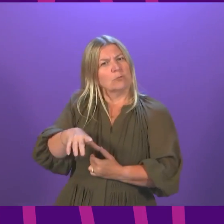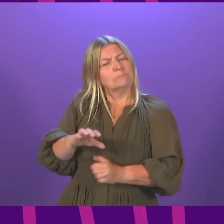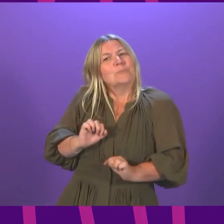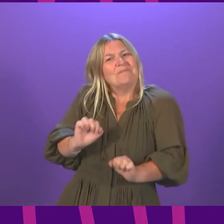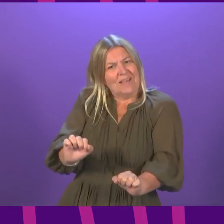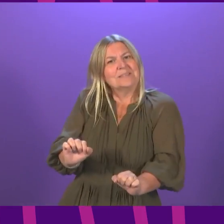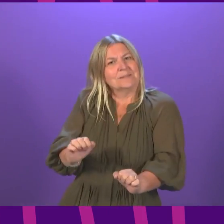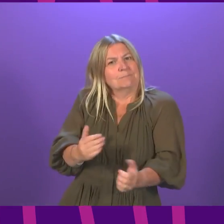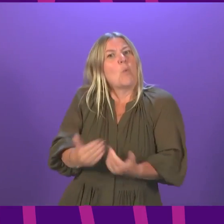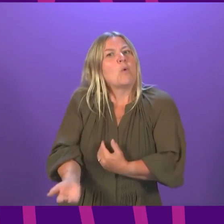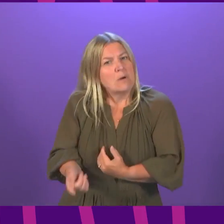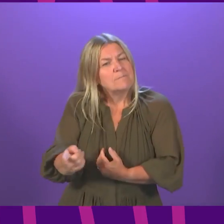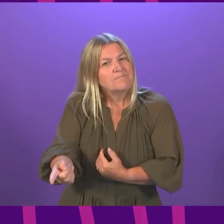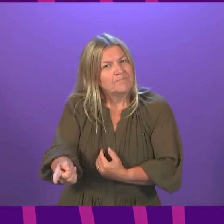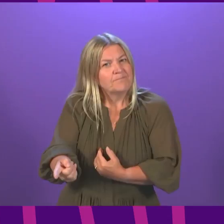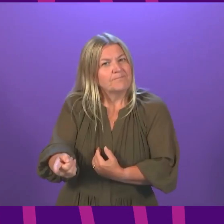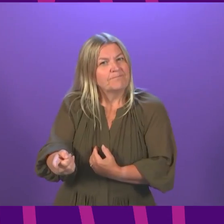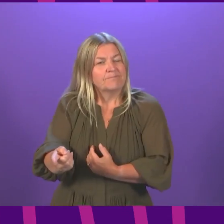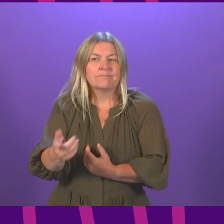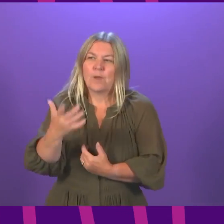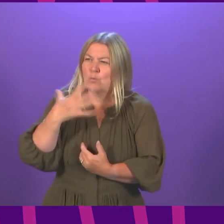a public health approach to our justice system.